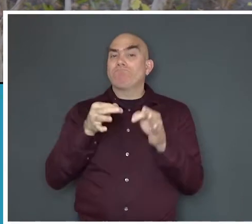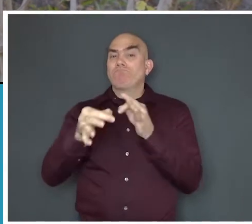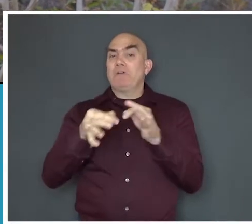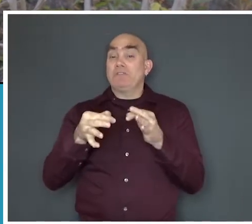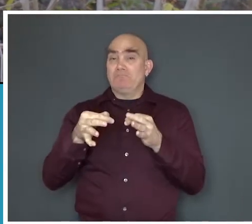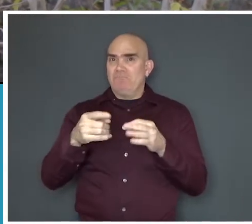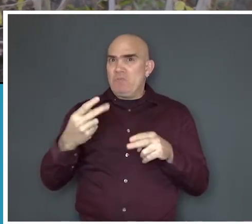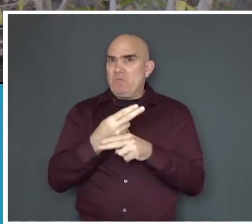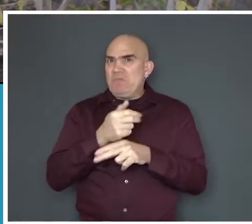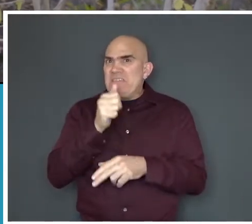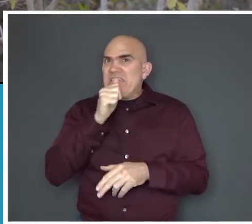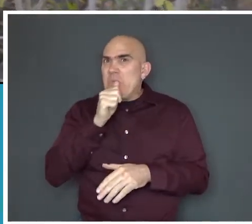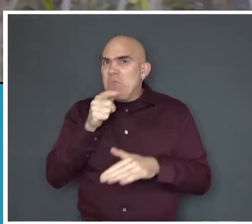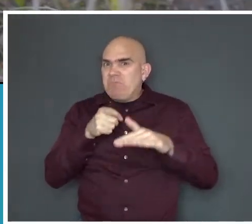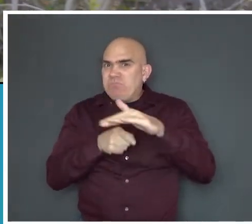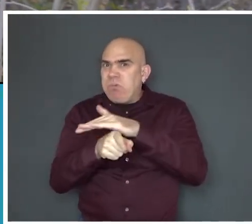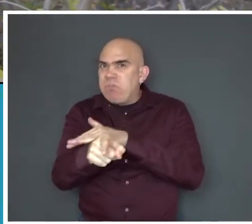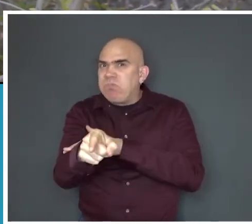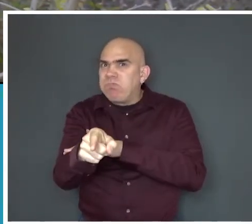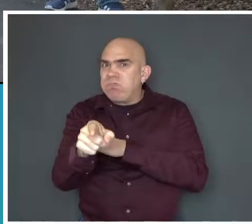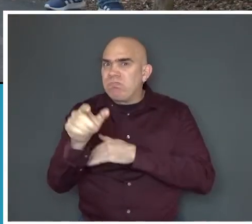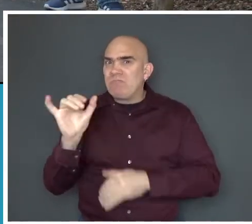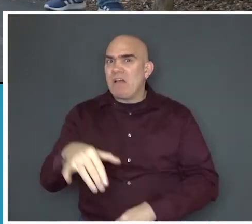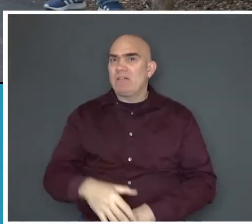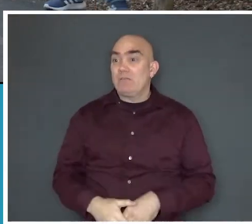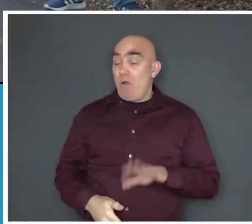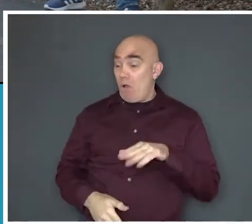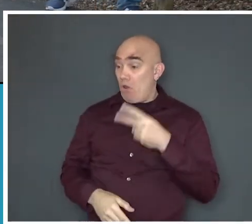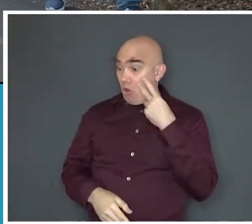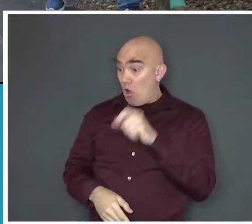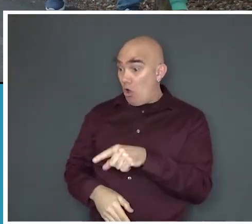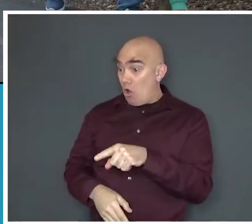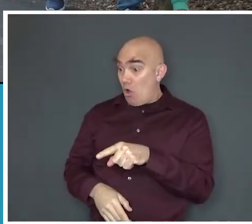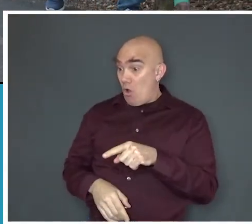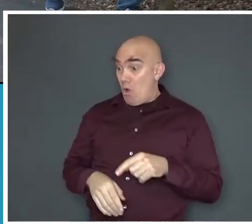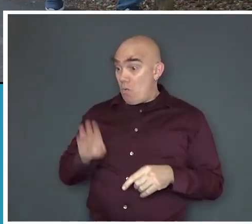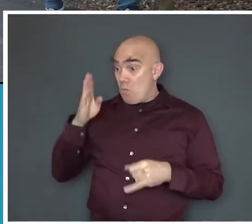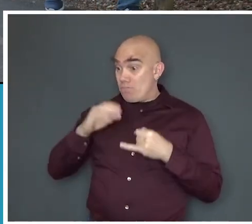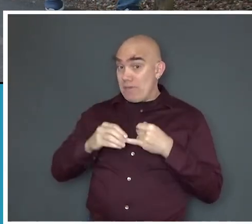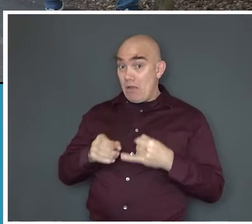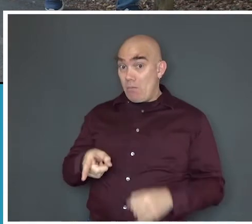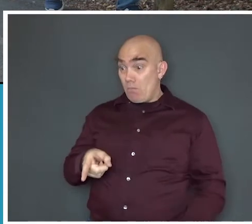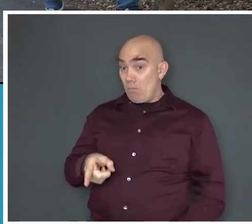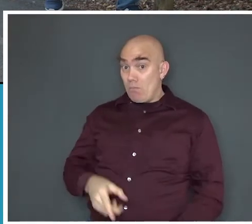The animals are using secret tunnels! Oh look! A blueberry.